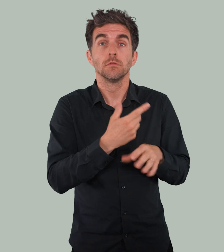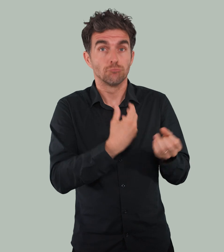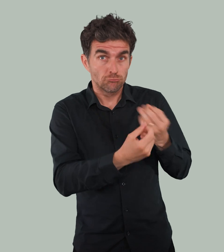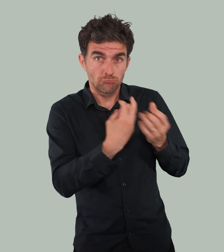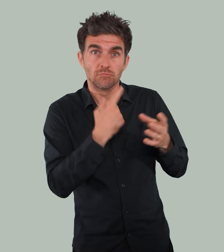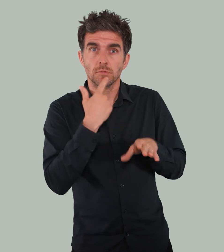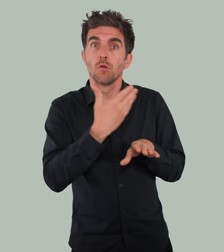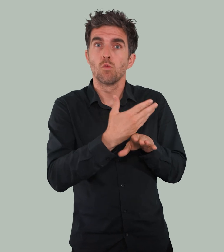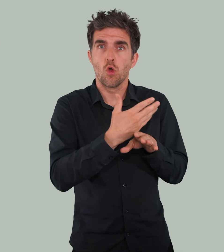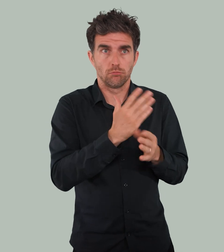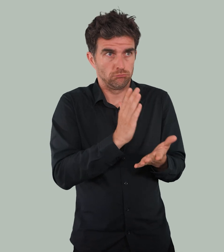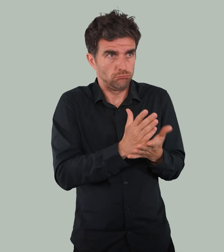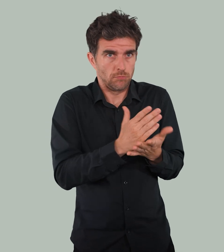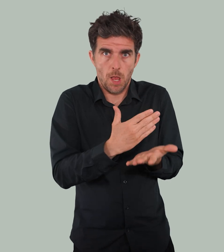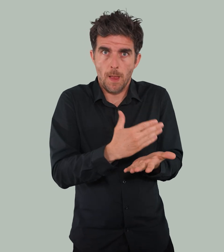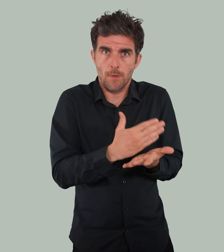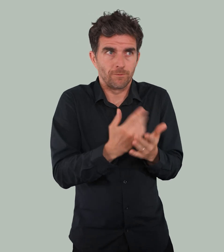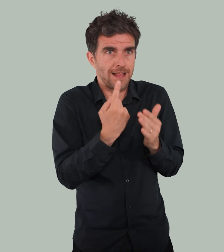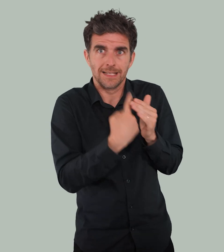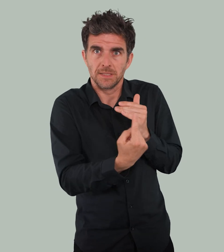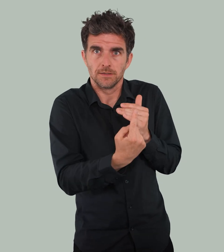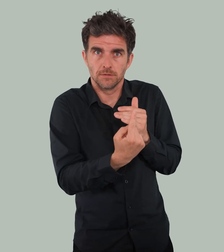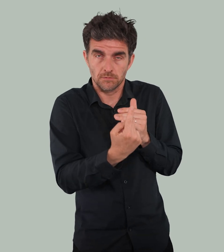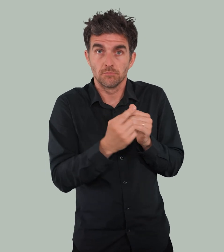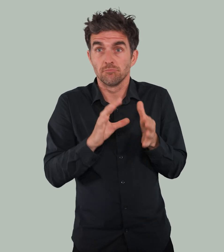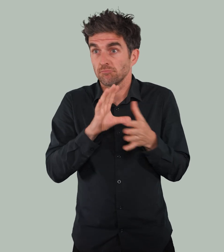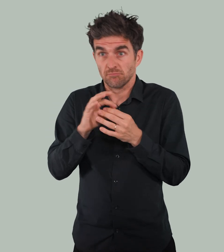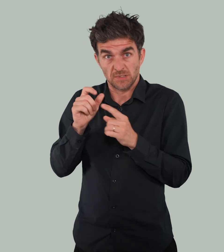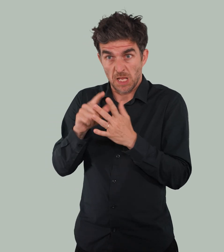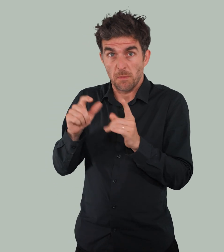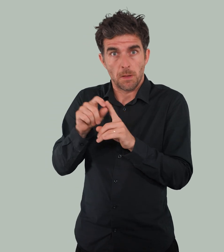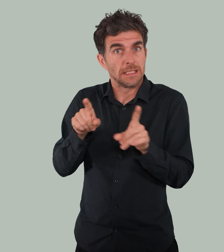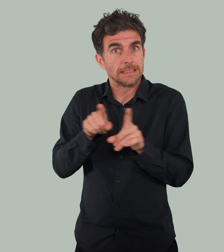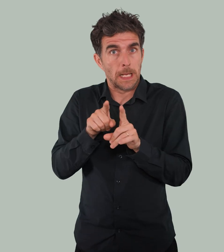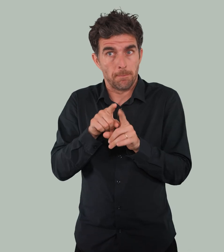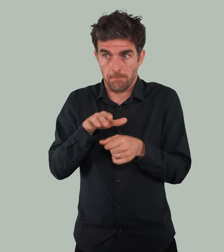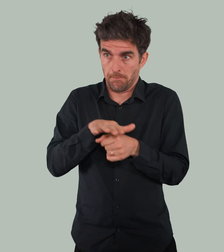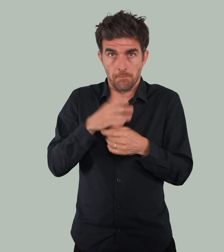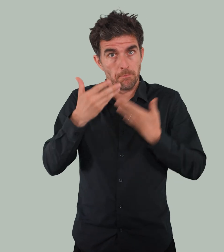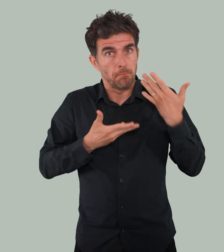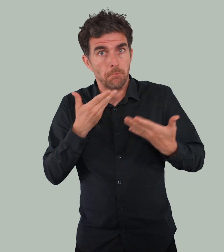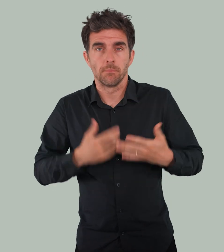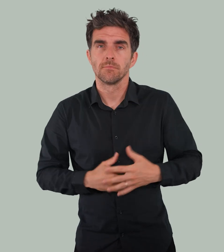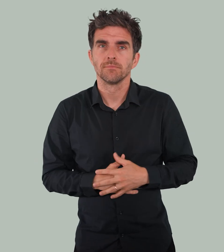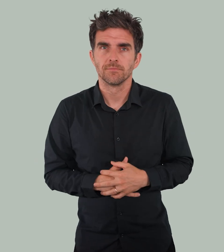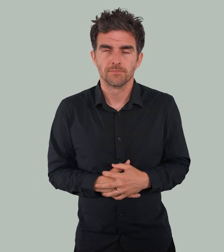Respondents describe work as part of being independent and refer to PIP in the same context.